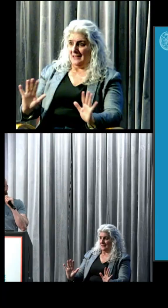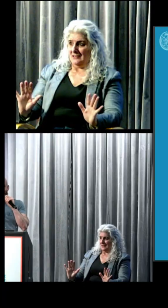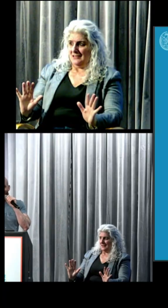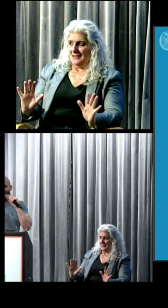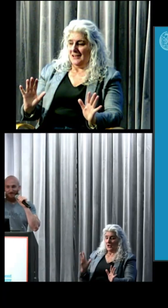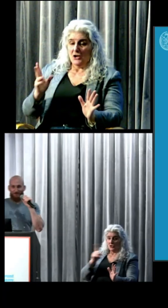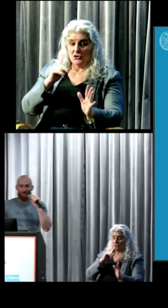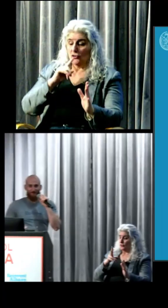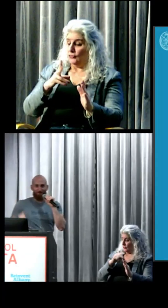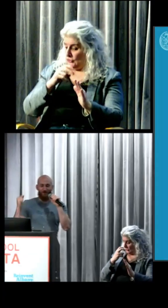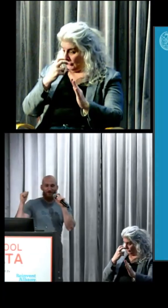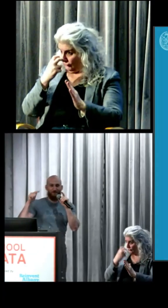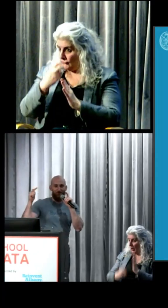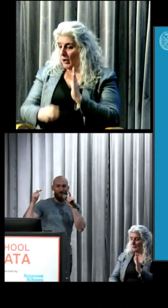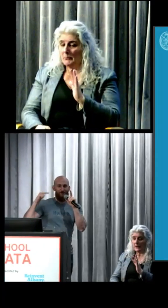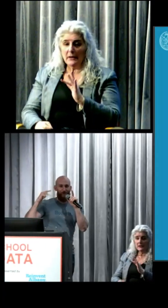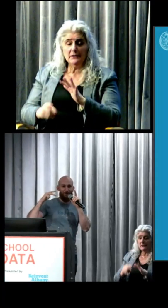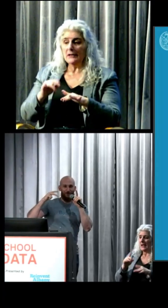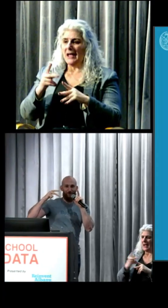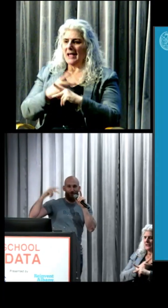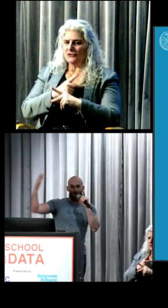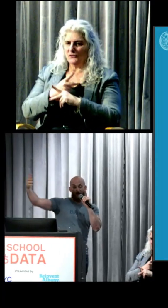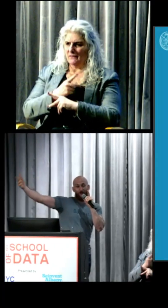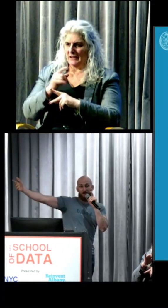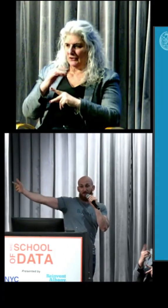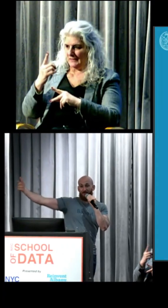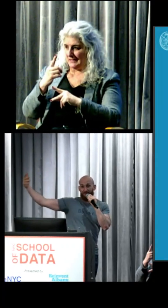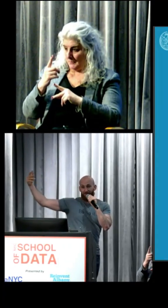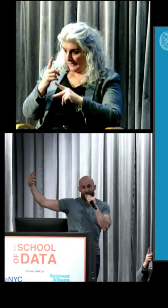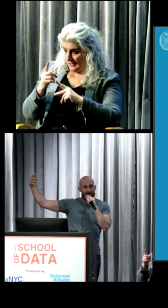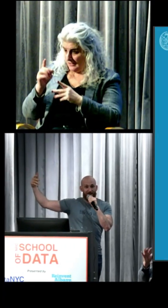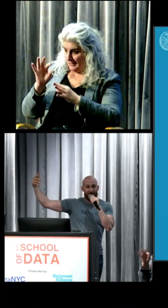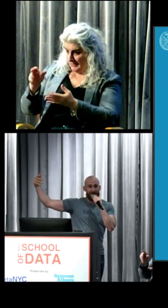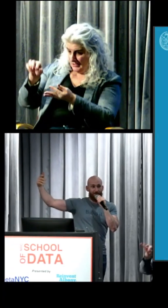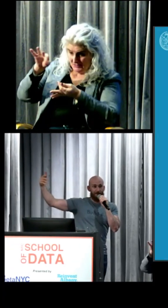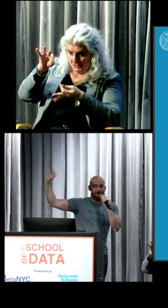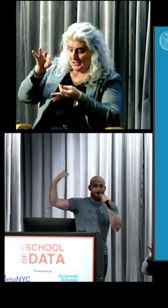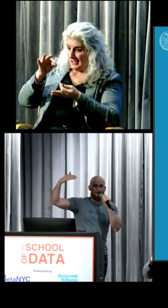the systems that we were trying to help people better understand.